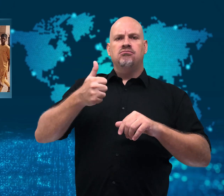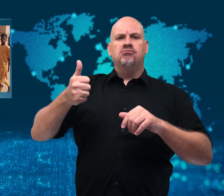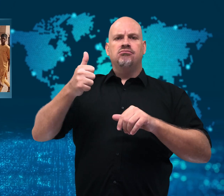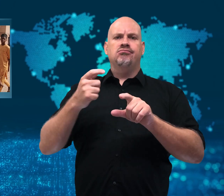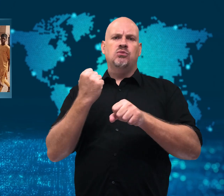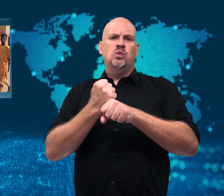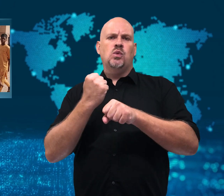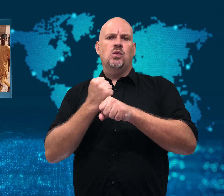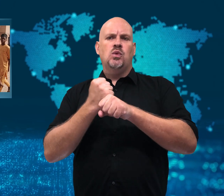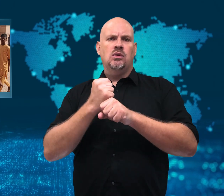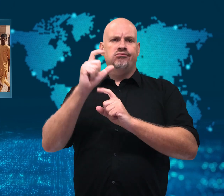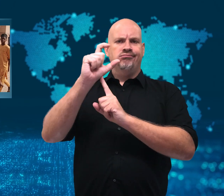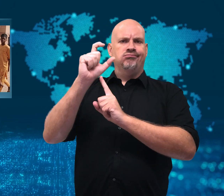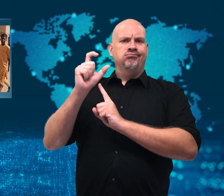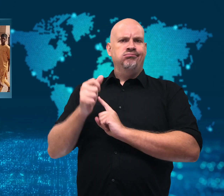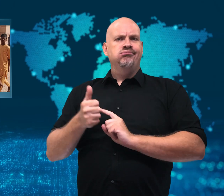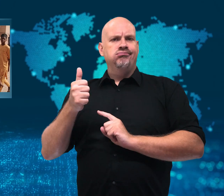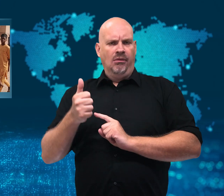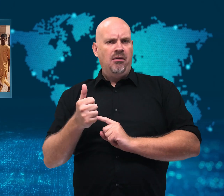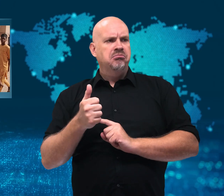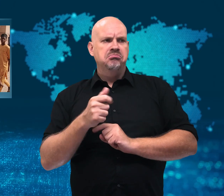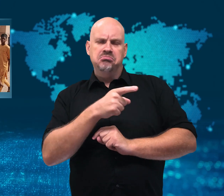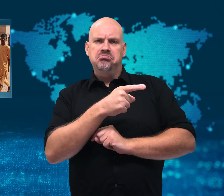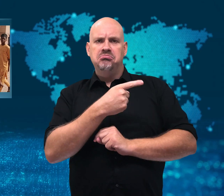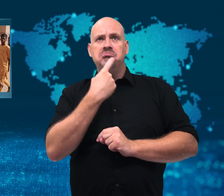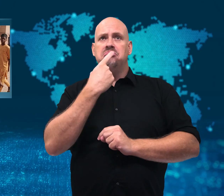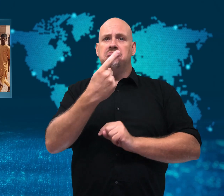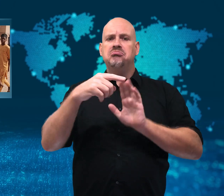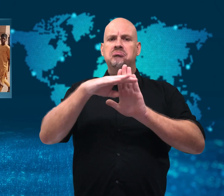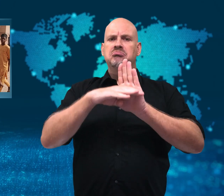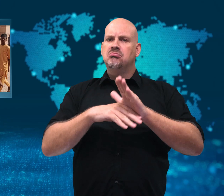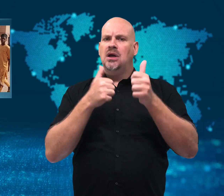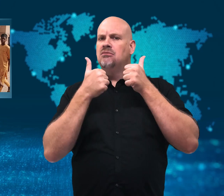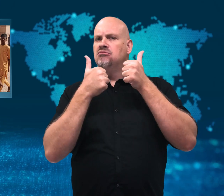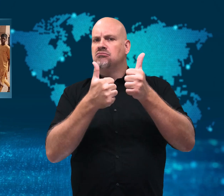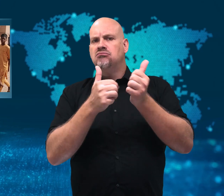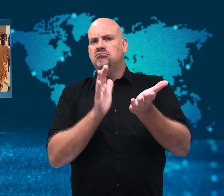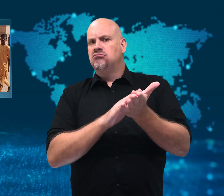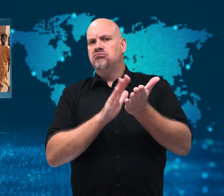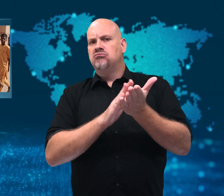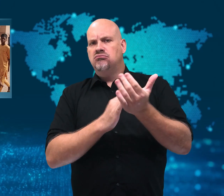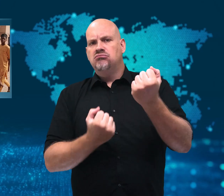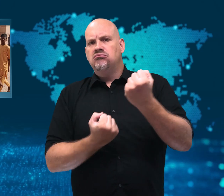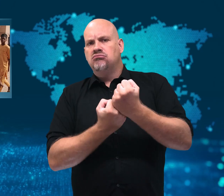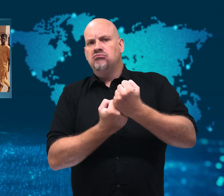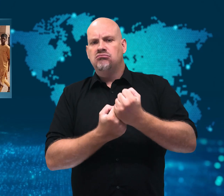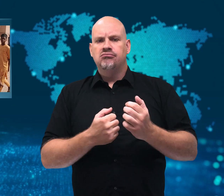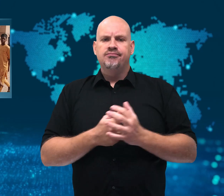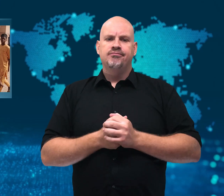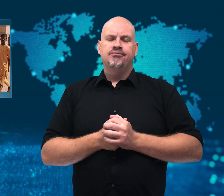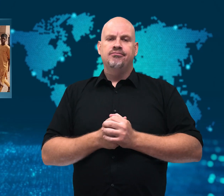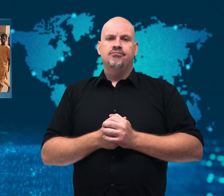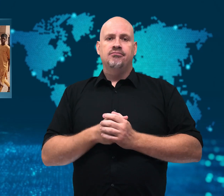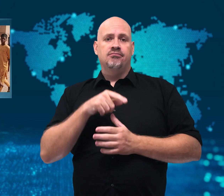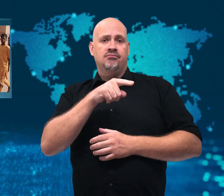but several senior Muslim clerics have approved his new order.